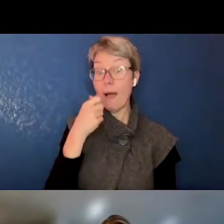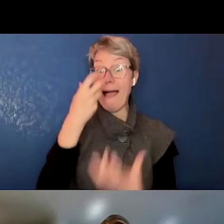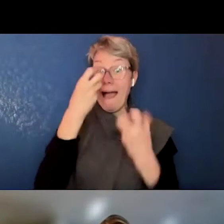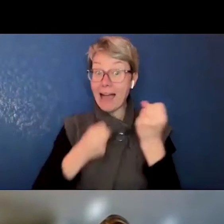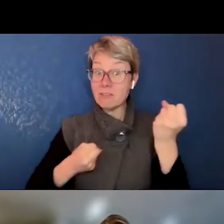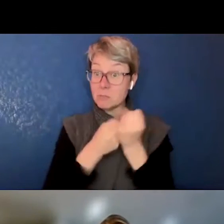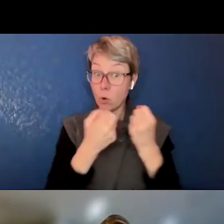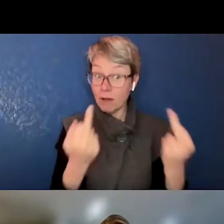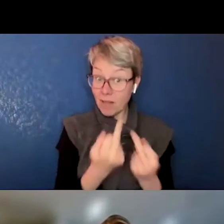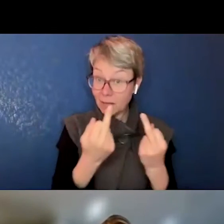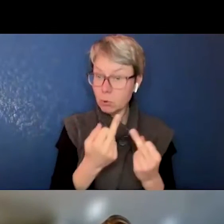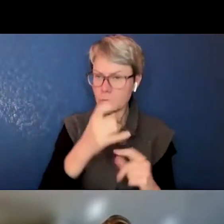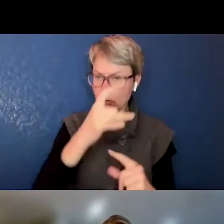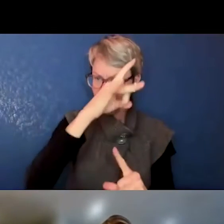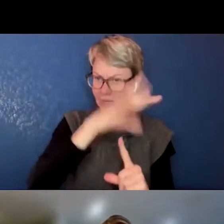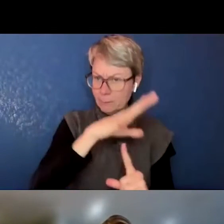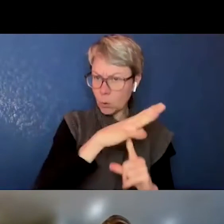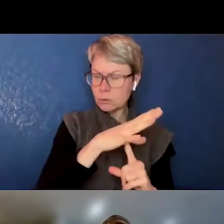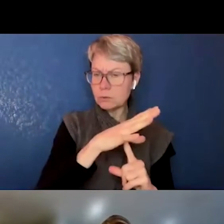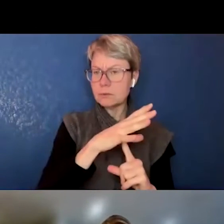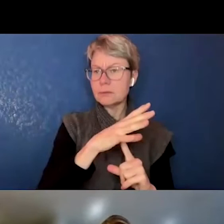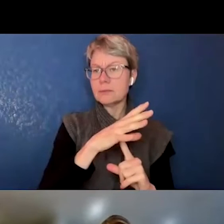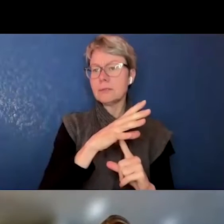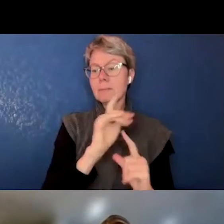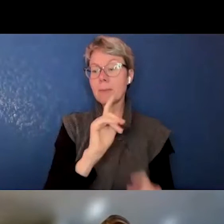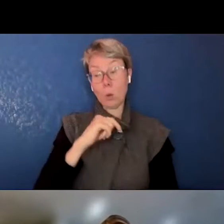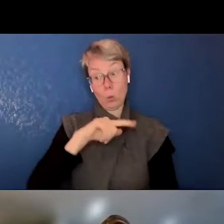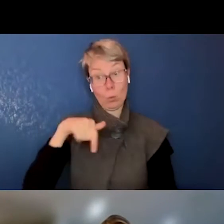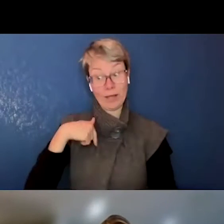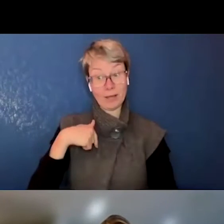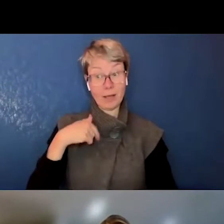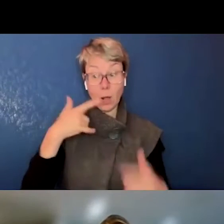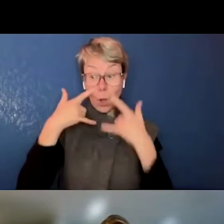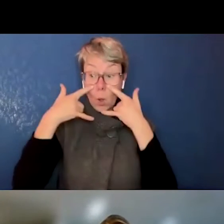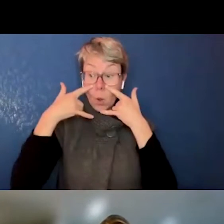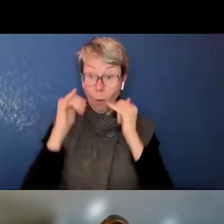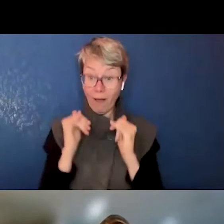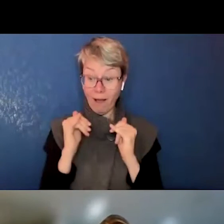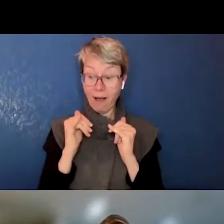definitely important to them but as lawyers we have to look at what our confidentiality requires